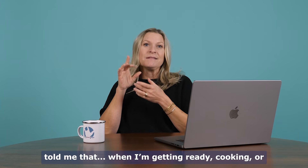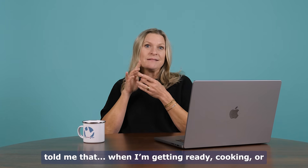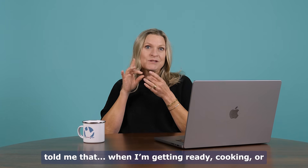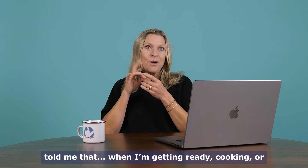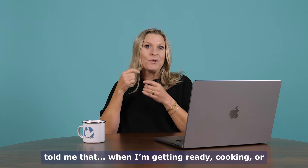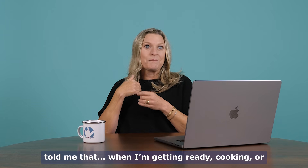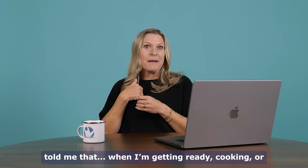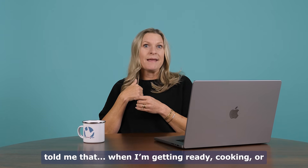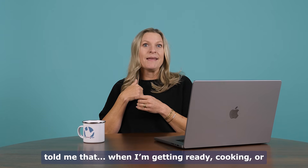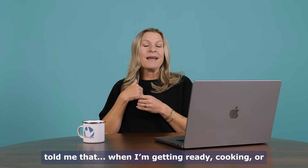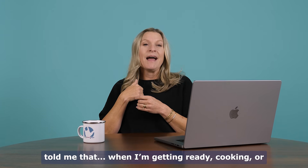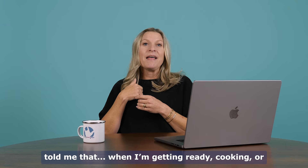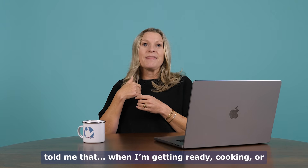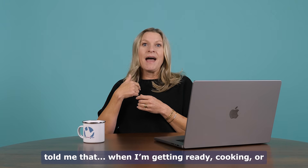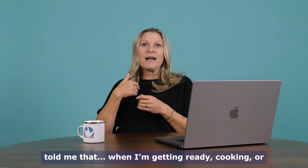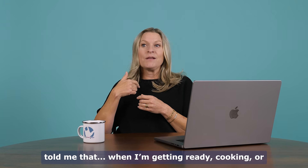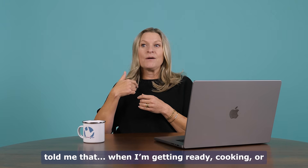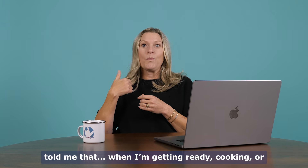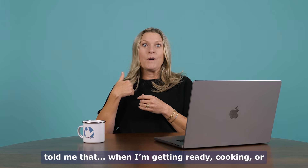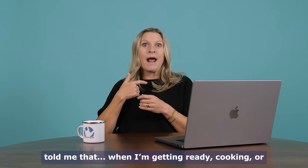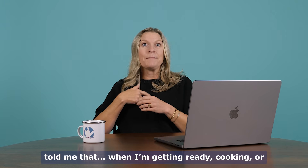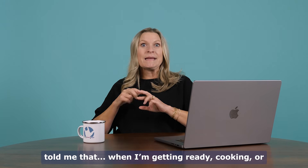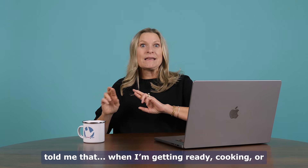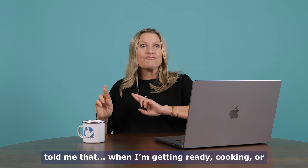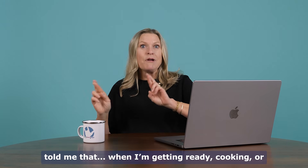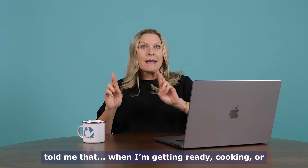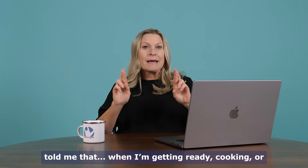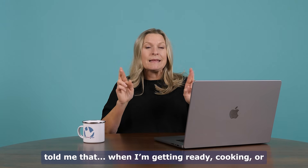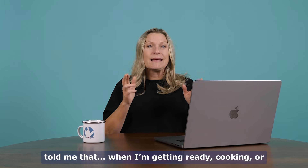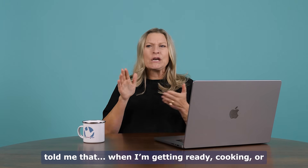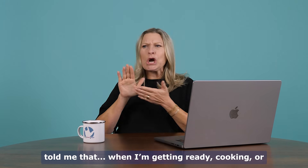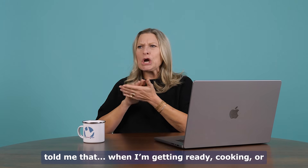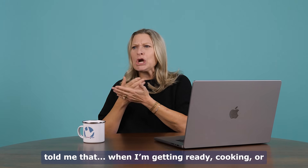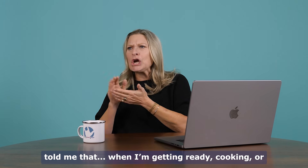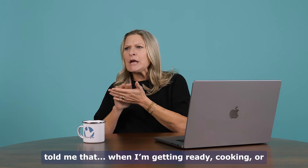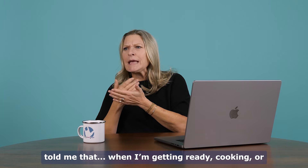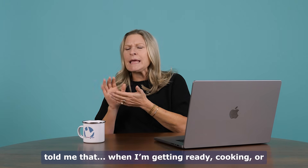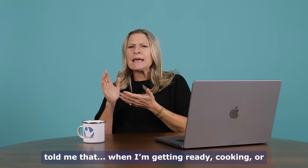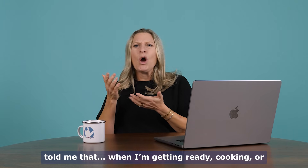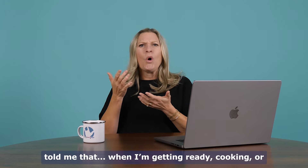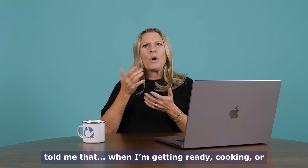told me that... when I’m getting ready, cooking, or